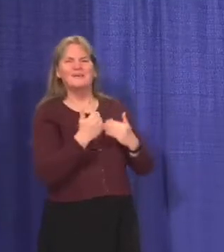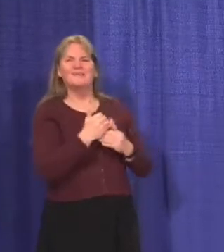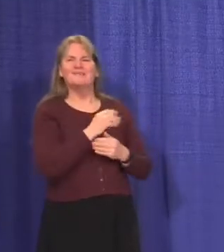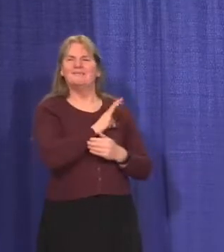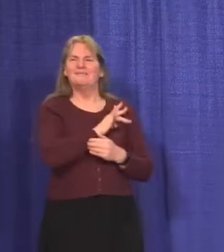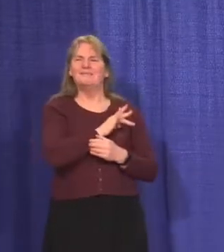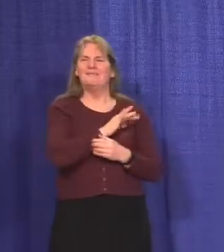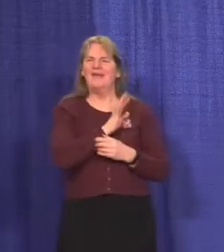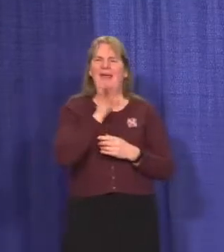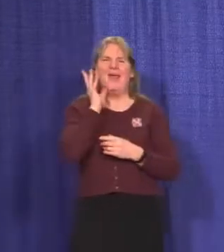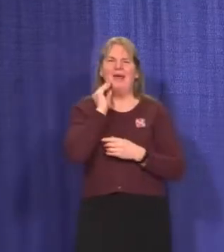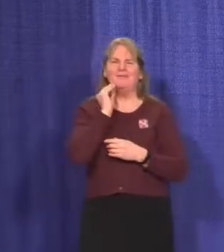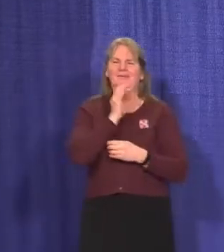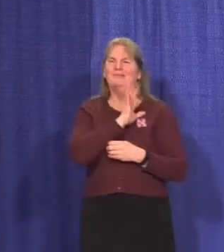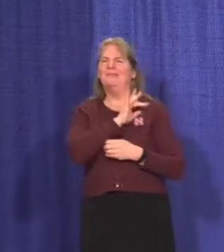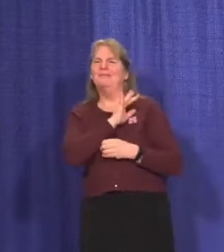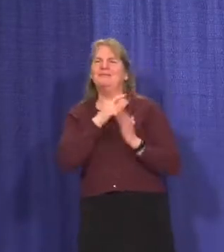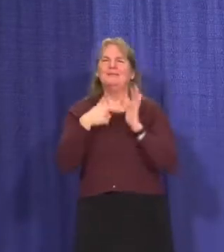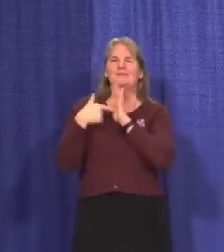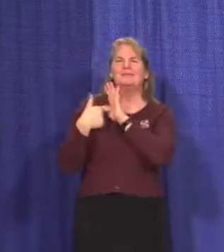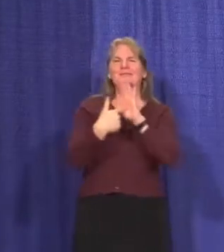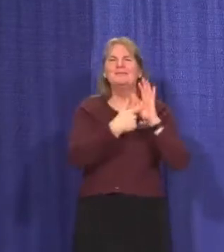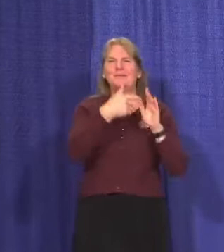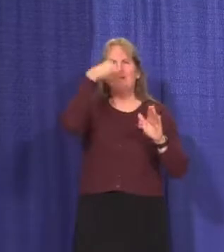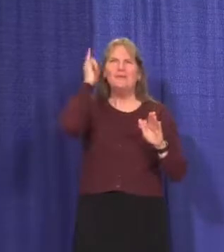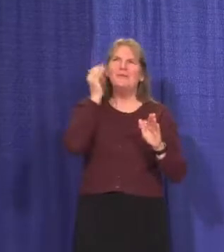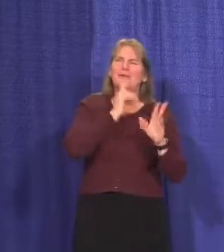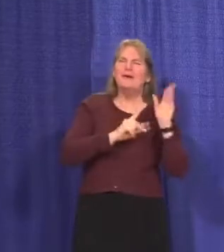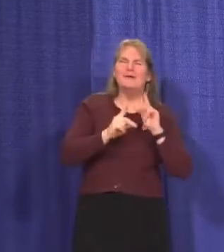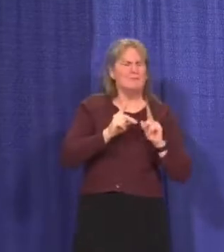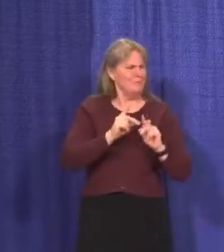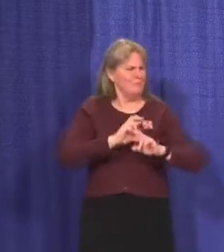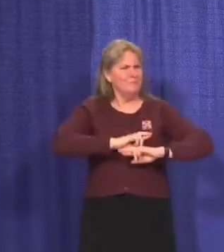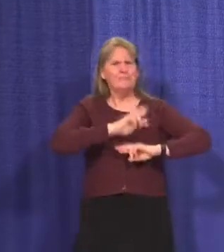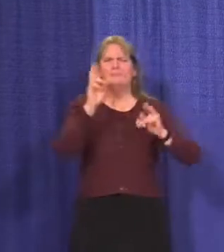Yukoners have been supportive and close especially in this